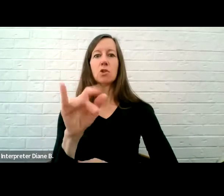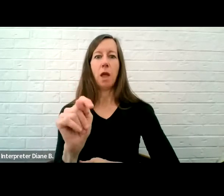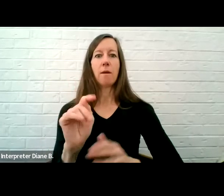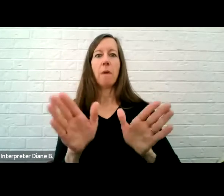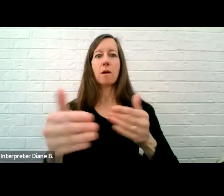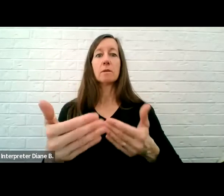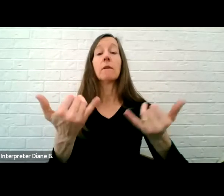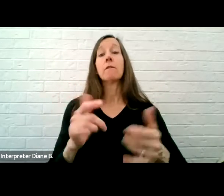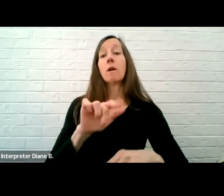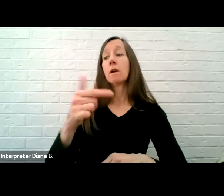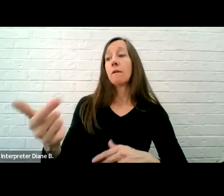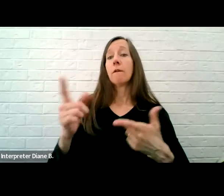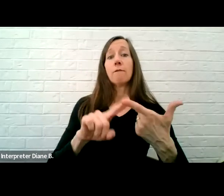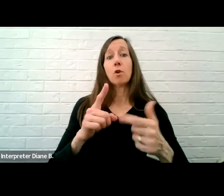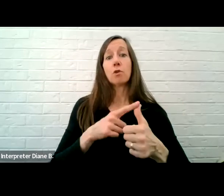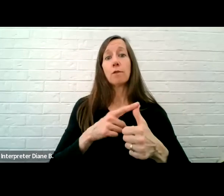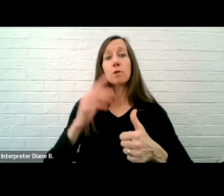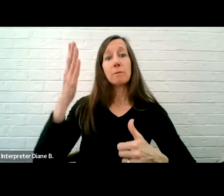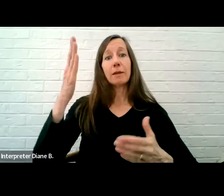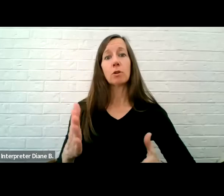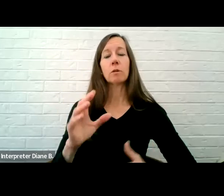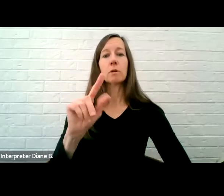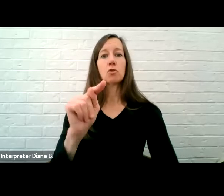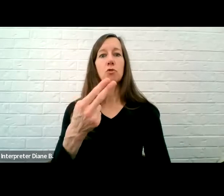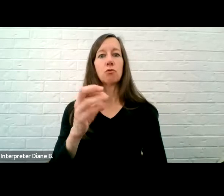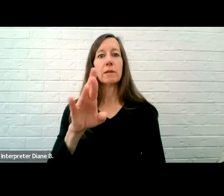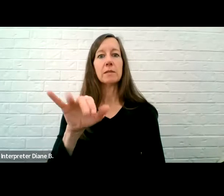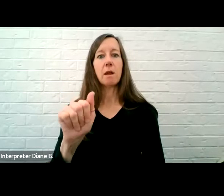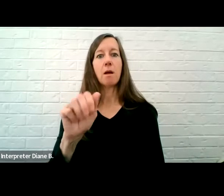Teresa has been a self advocacy leader for more than 10 years.